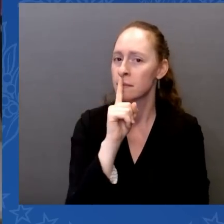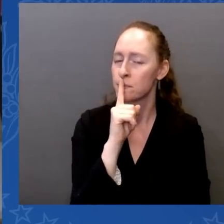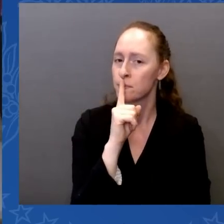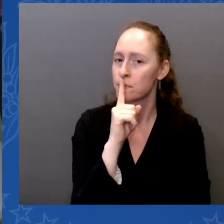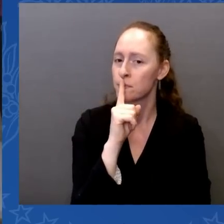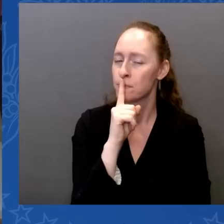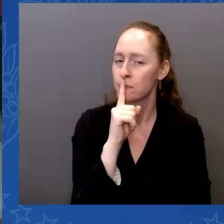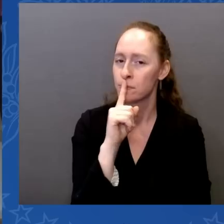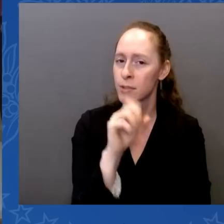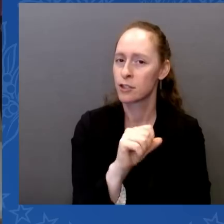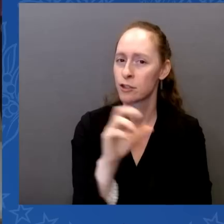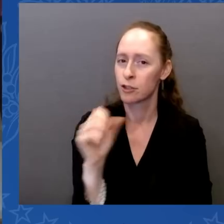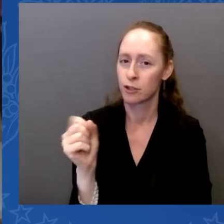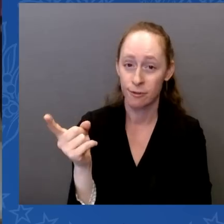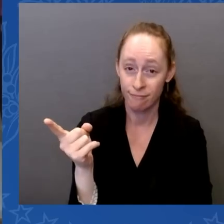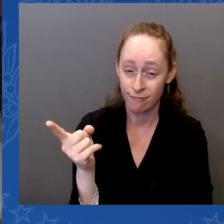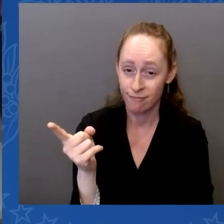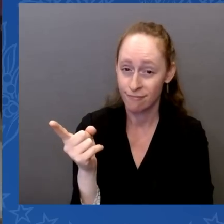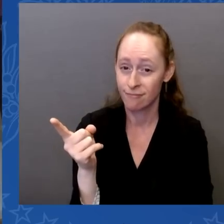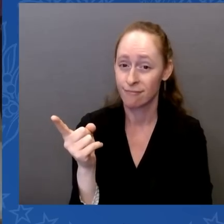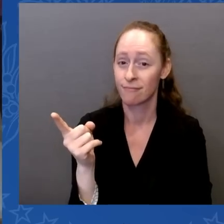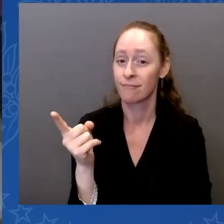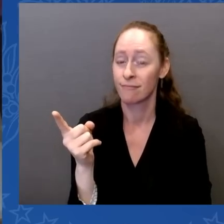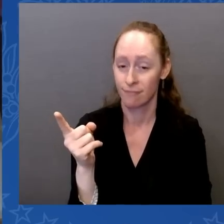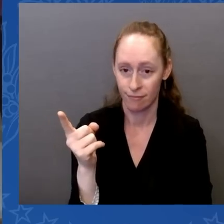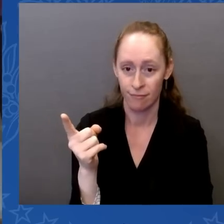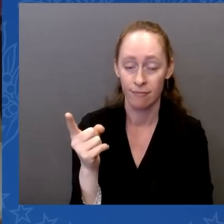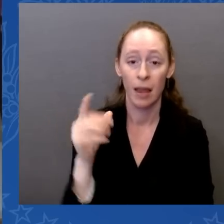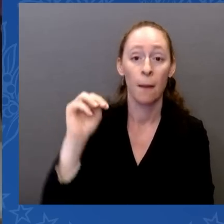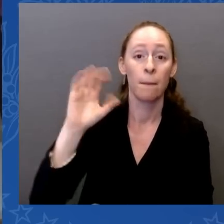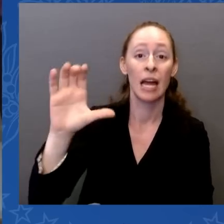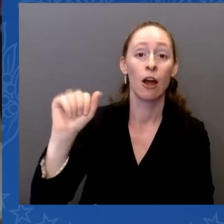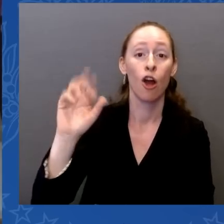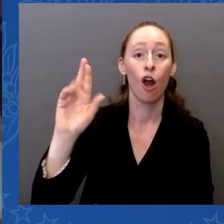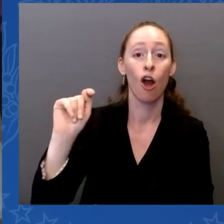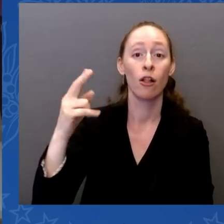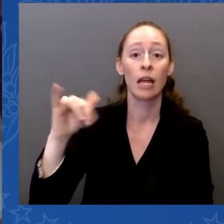the Inflation Reduction Act. Well, guess what? All those things that I mentioned we're going to do,